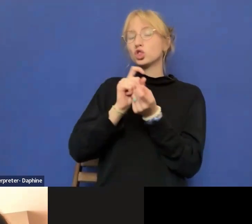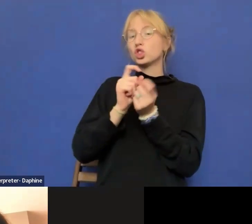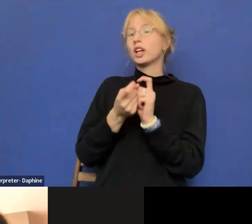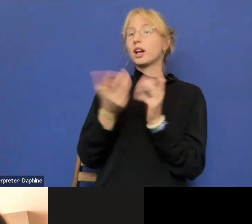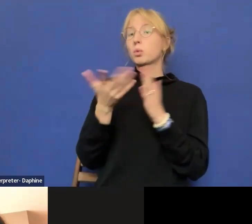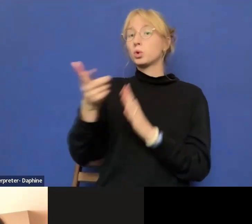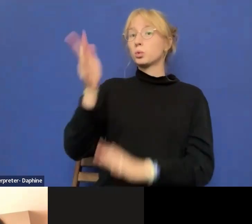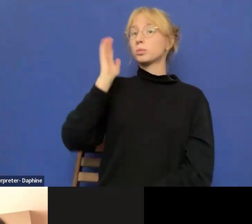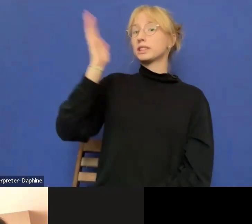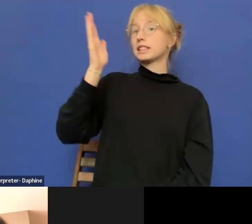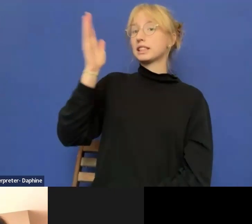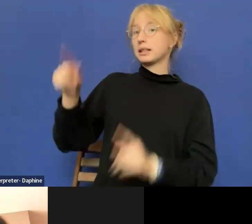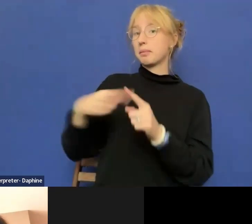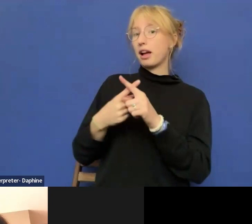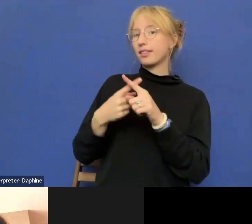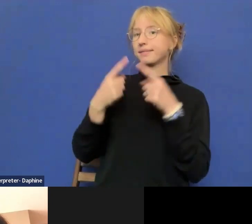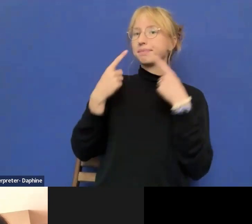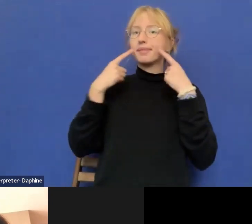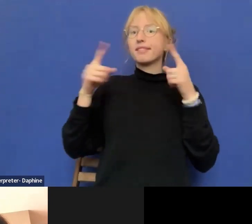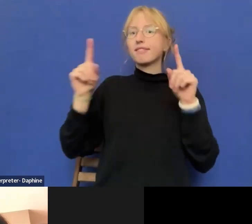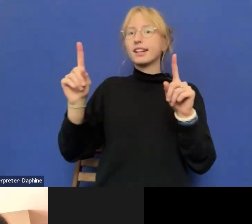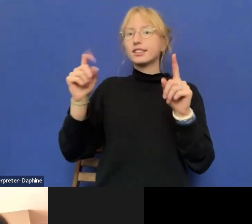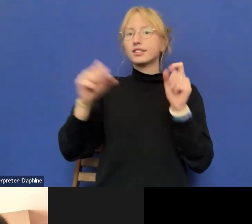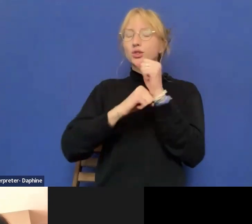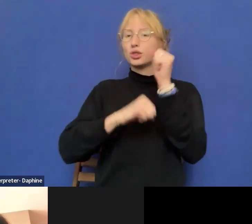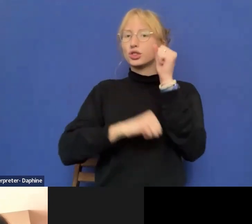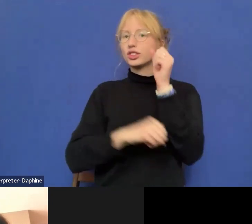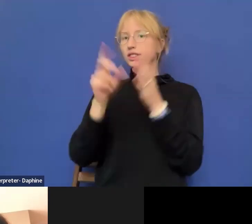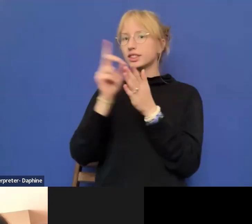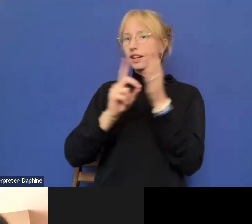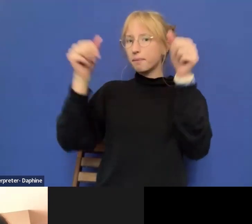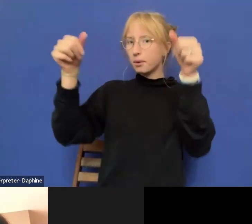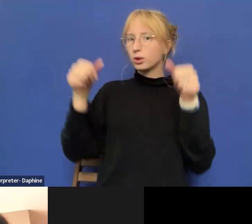about effective design of the poster that's research that's